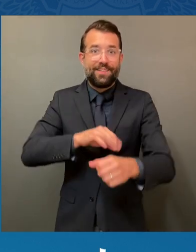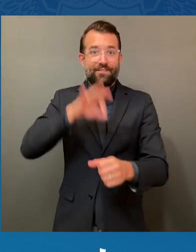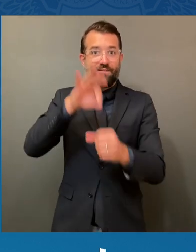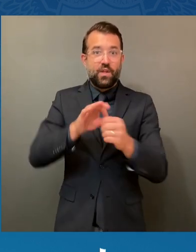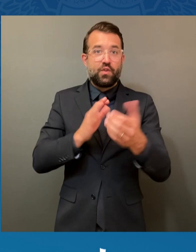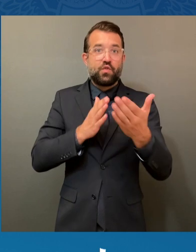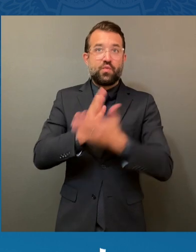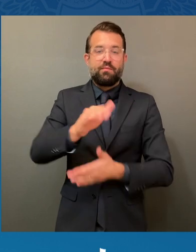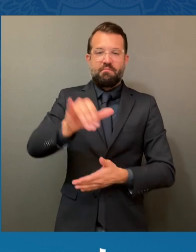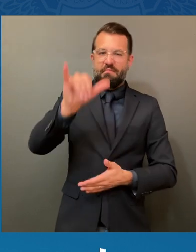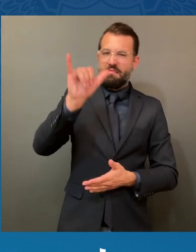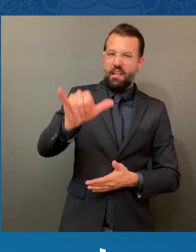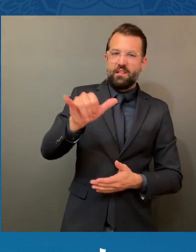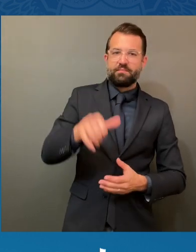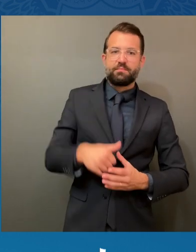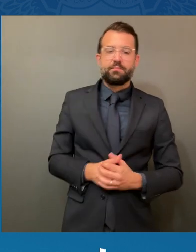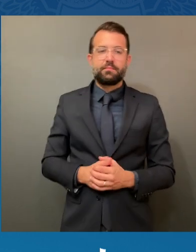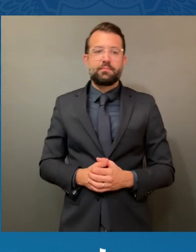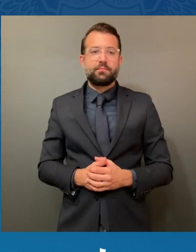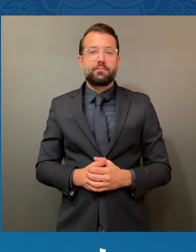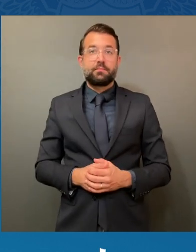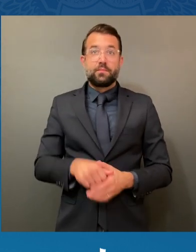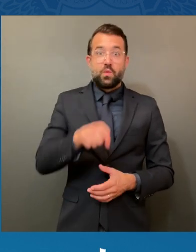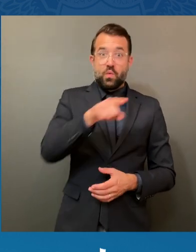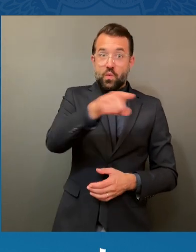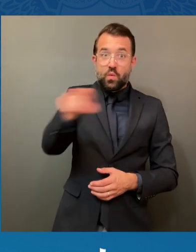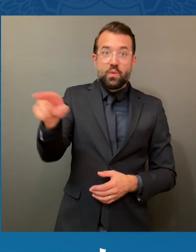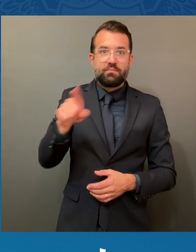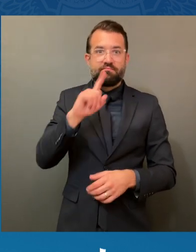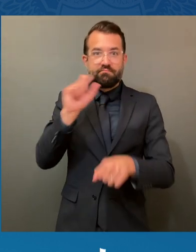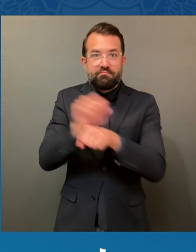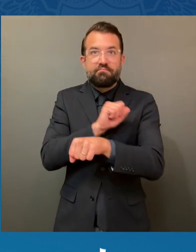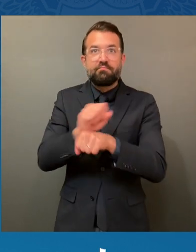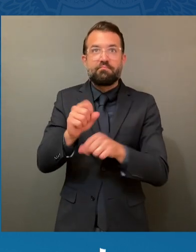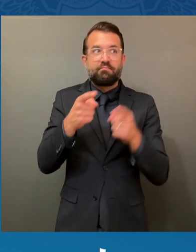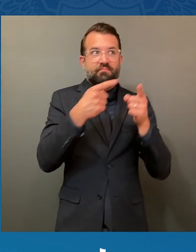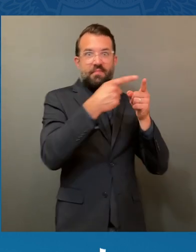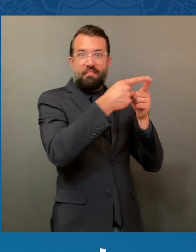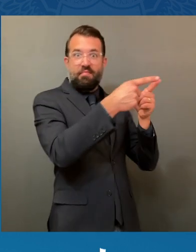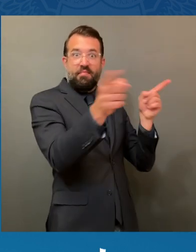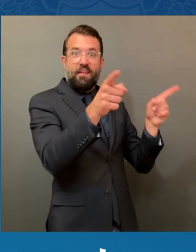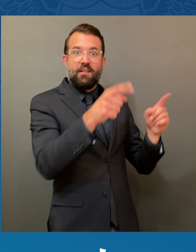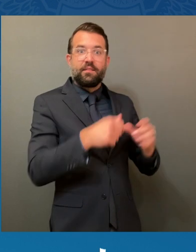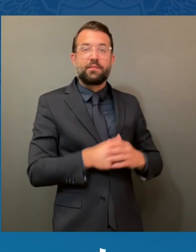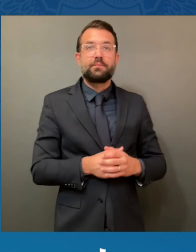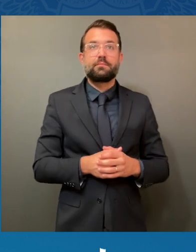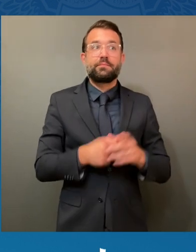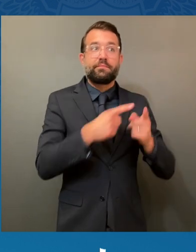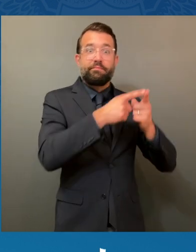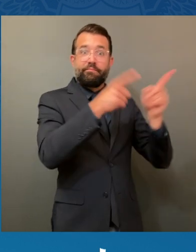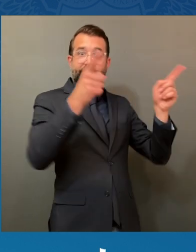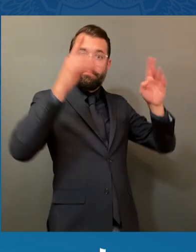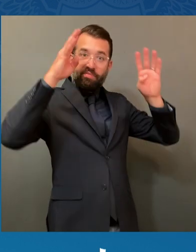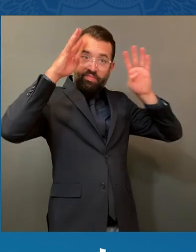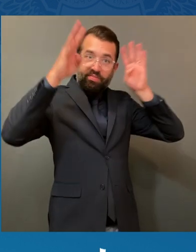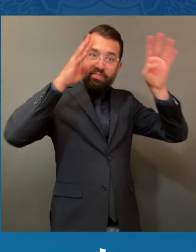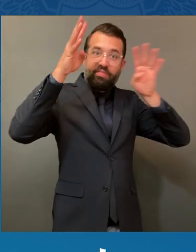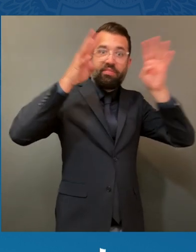Together, you have condemned these sham audits of our elections. Together, 20 Democratic attorneys general filed